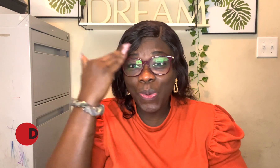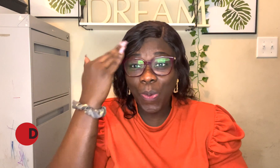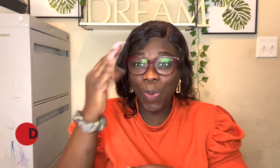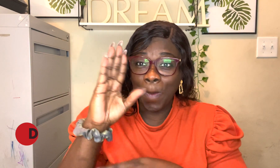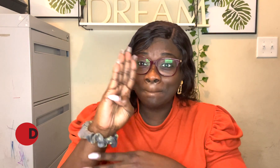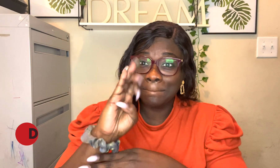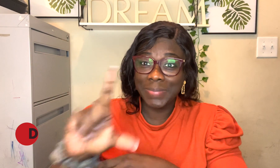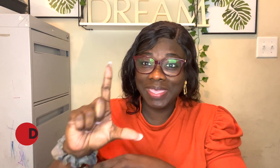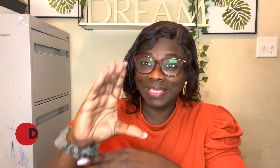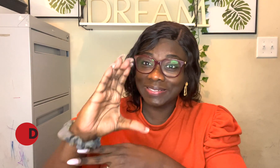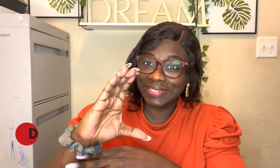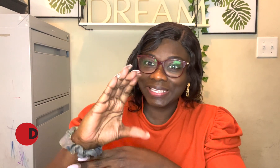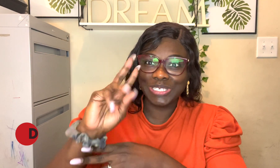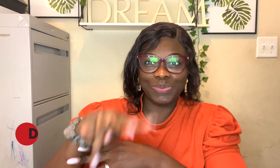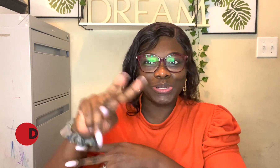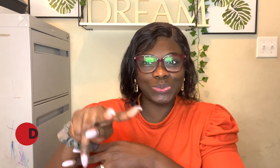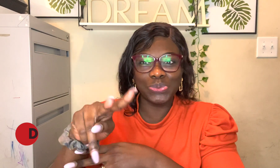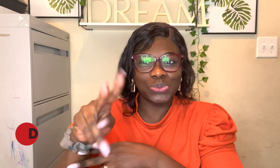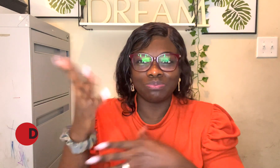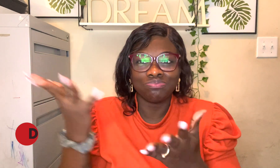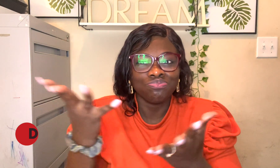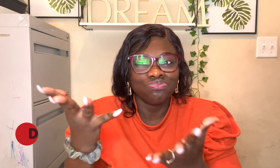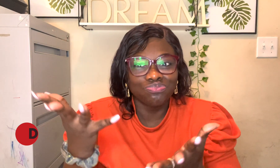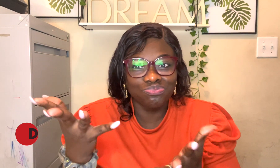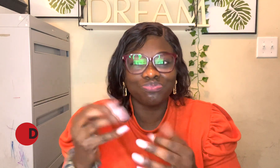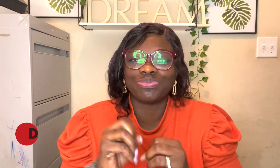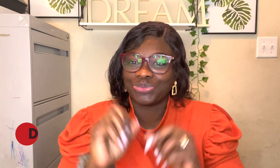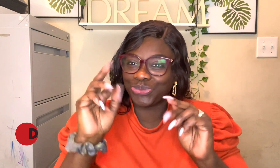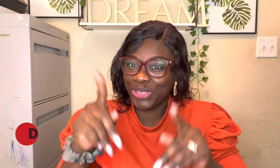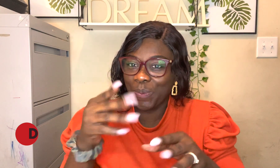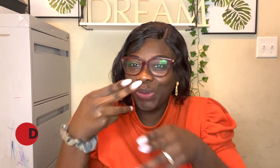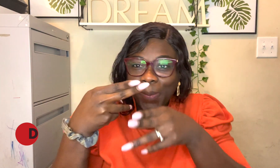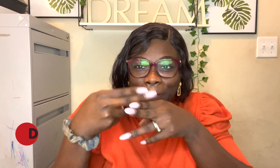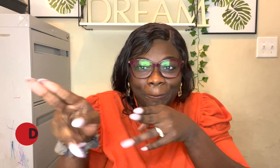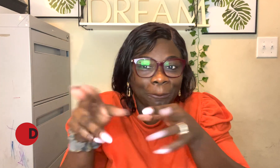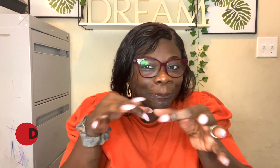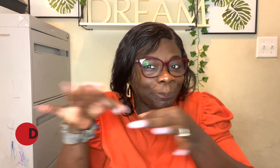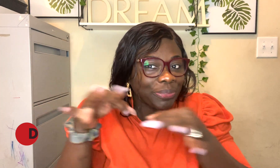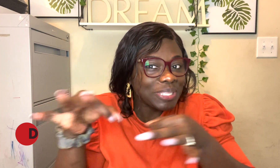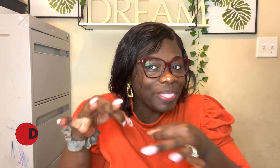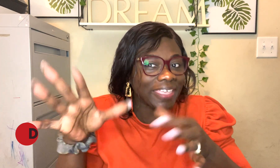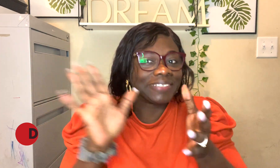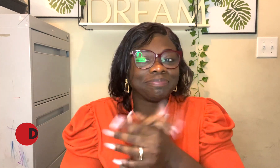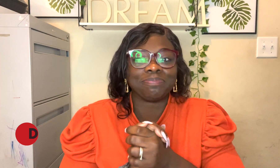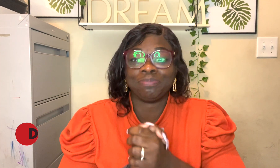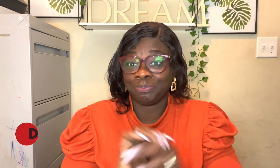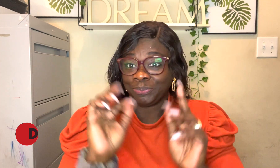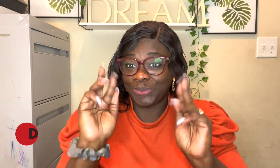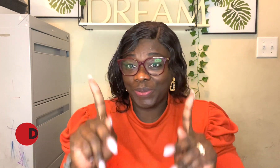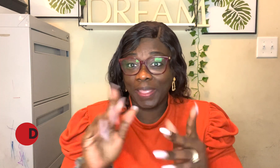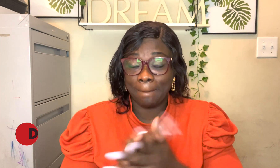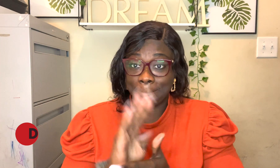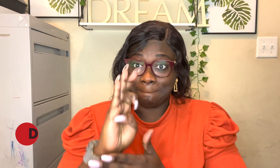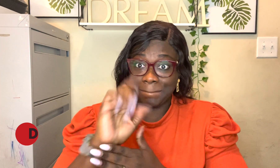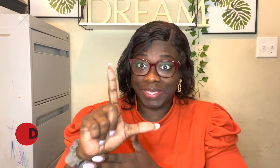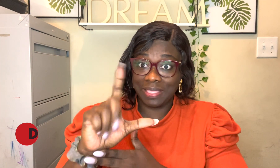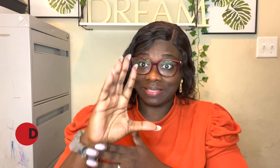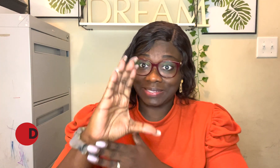I know many of you want to know what C-22 is. I will explain it briefly.